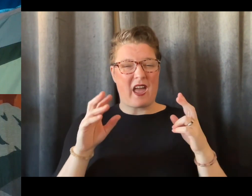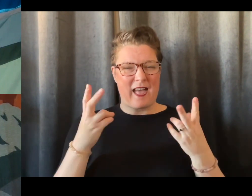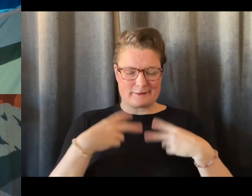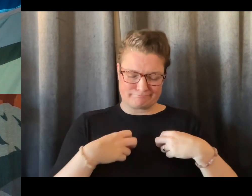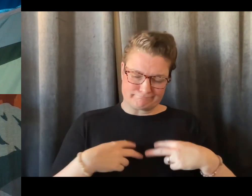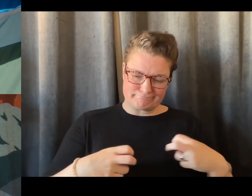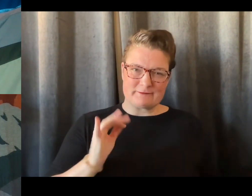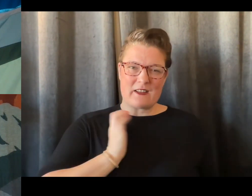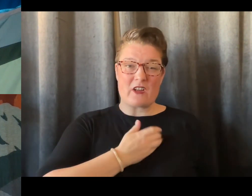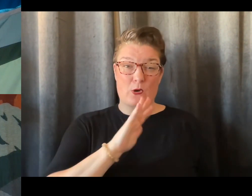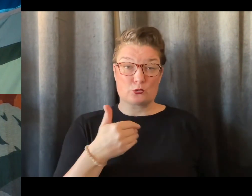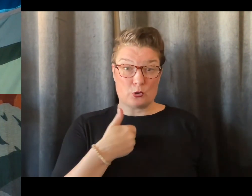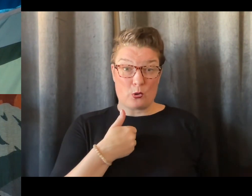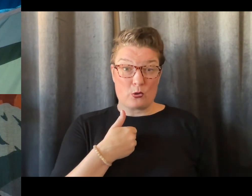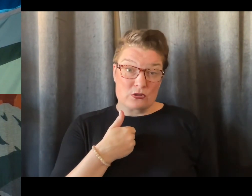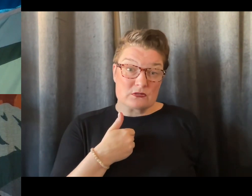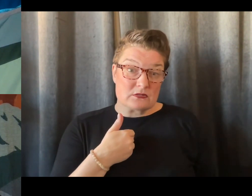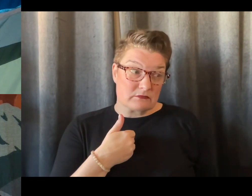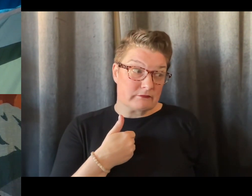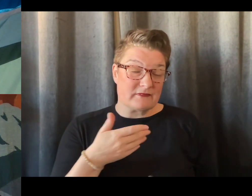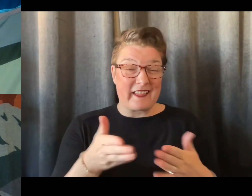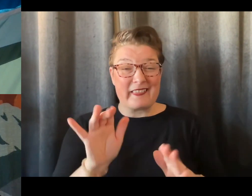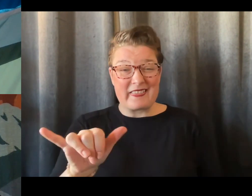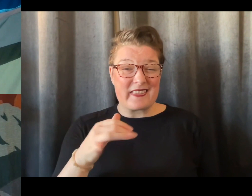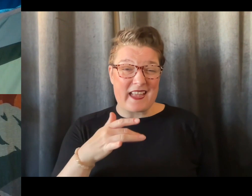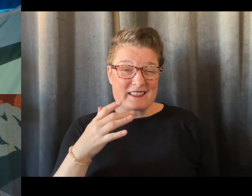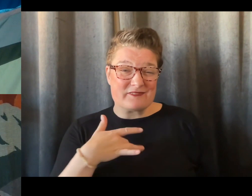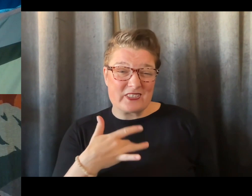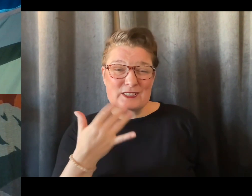as, as sweet and loving as possible. Rebekah: Yeah. Nomy: Yeah.